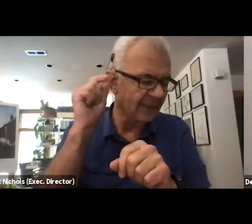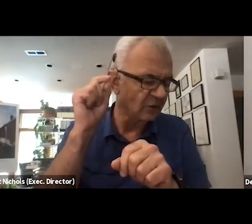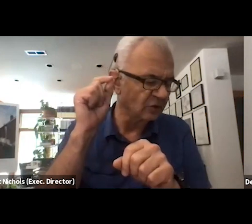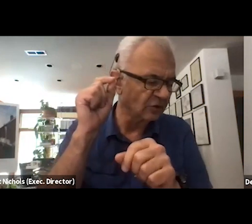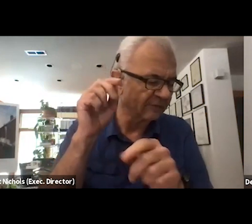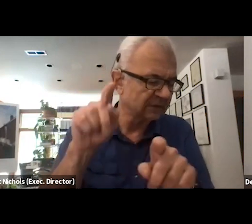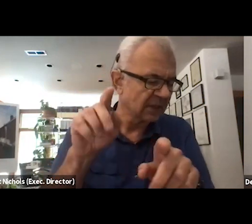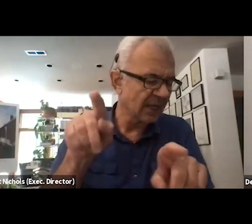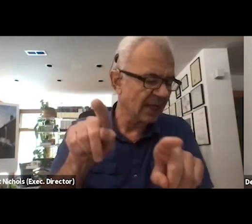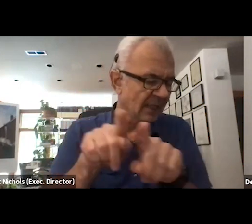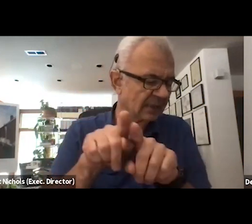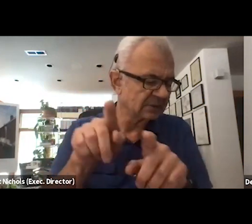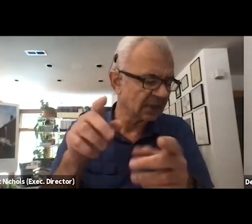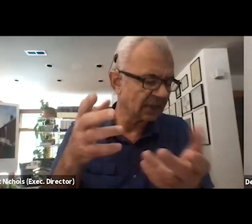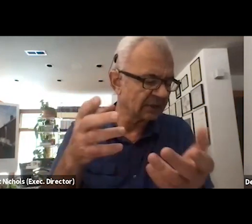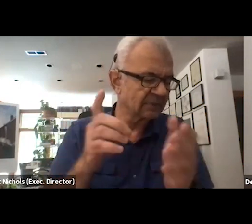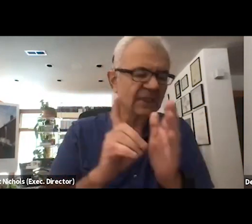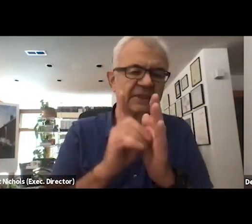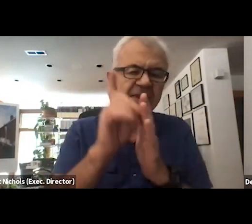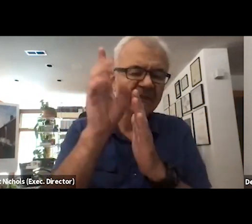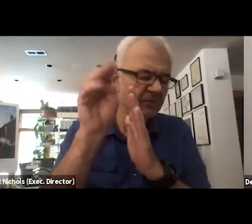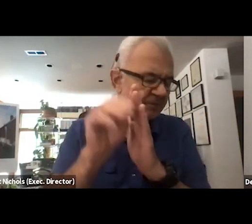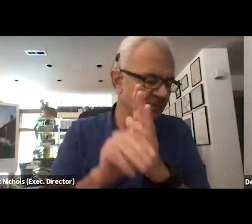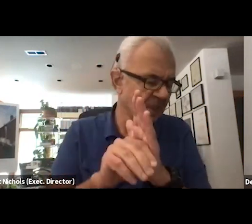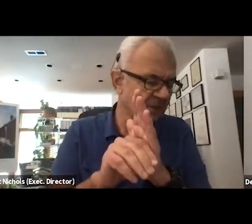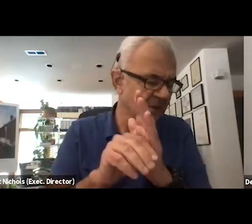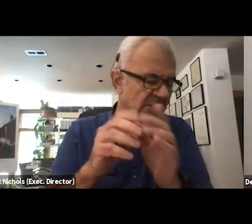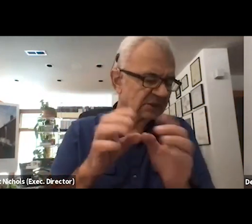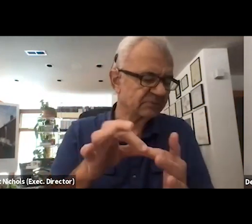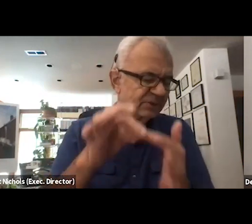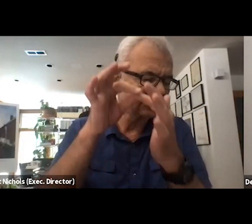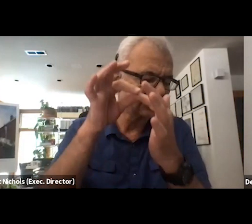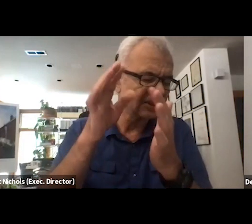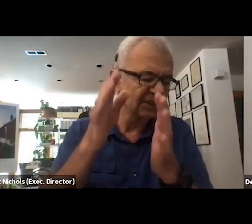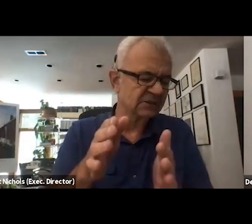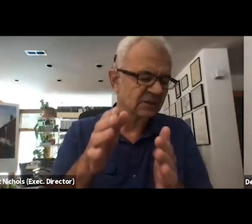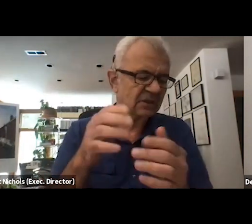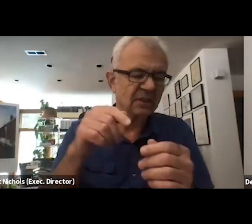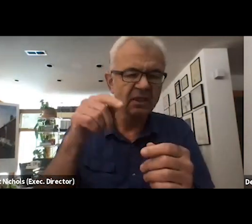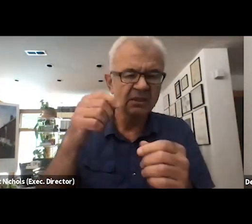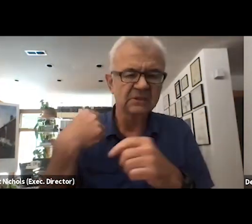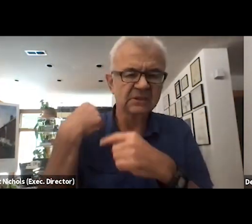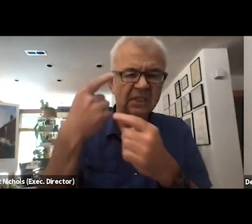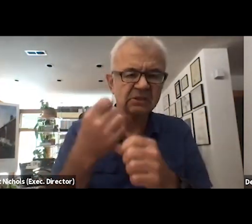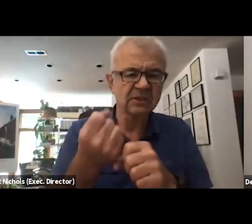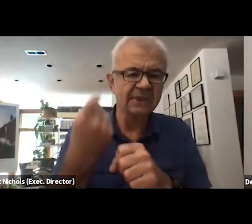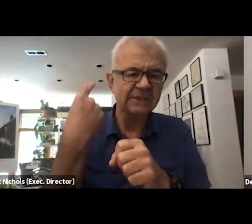And he's working for Gallaudet as a Development Specialist.